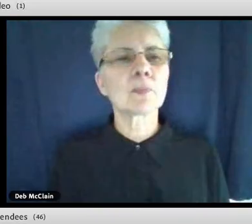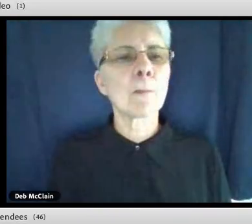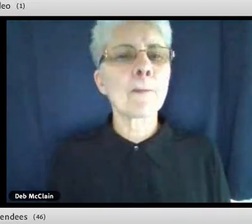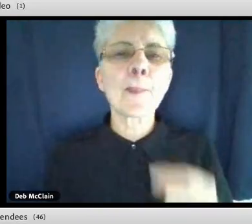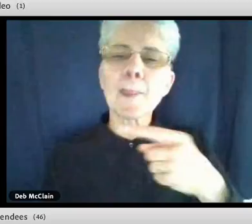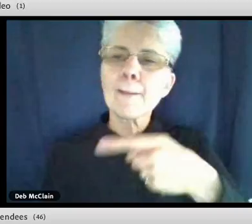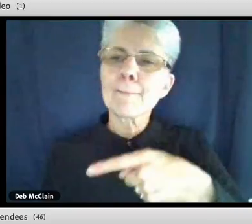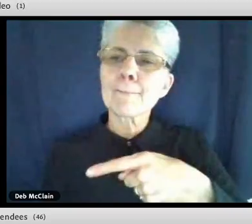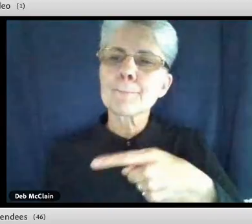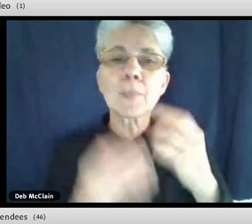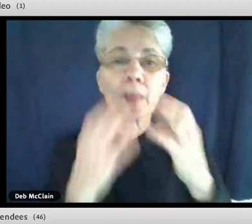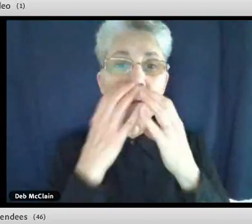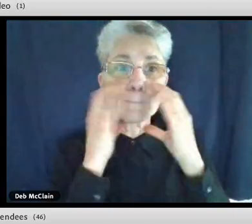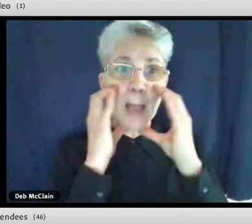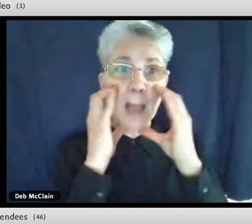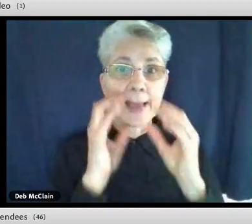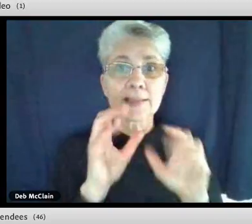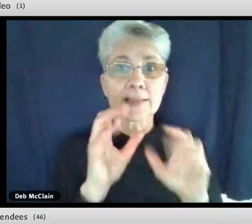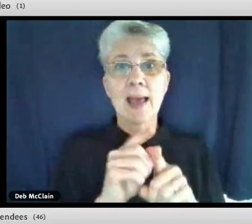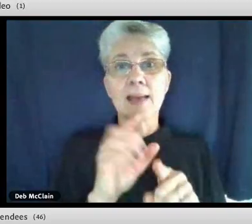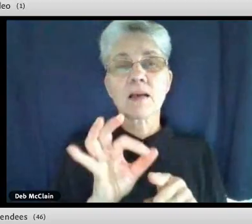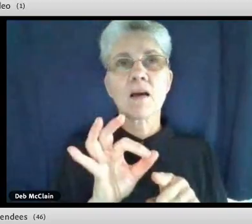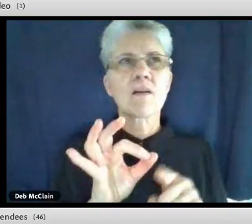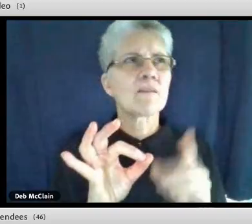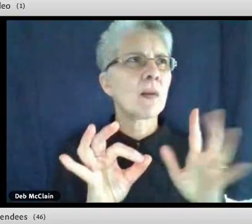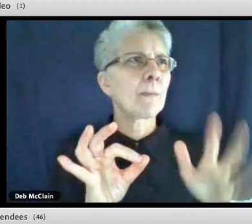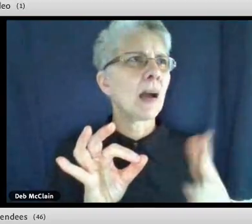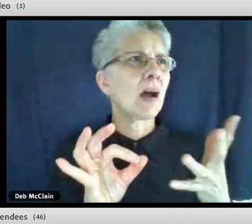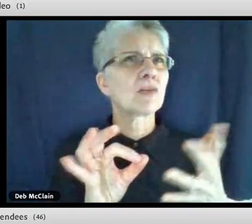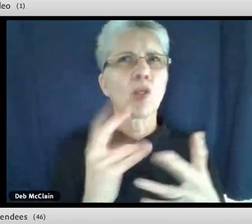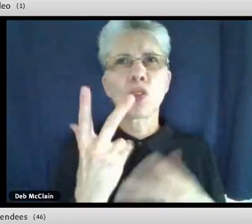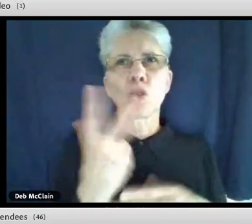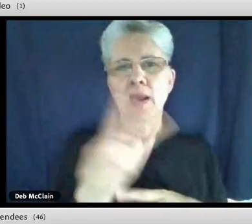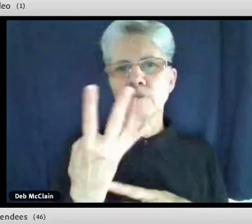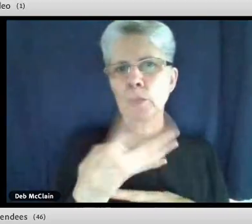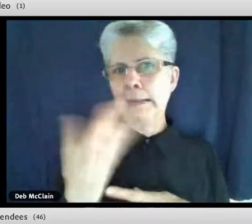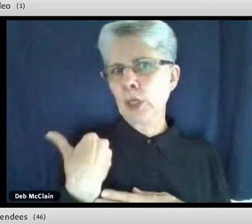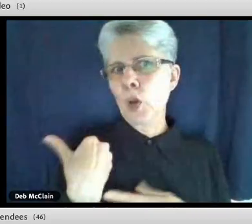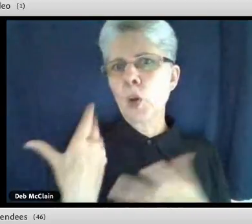Okay so masks, as of about 3 or 4 days ago,